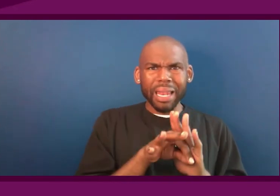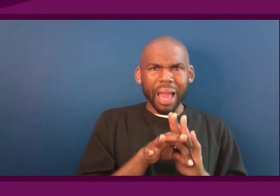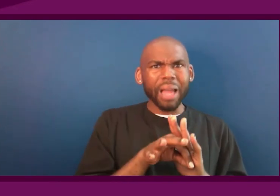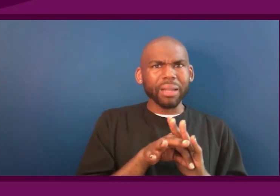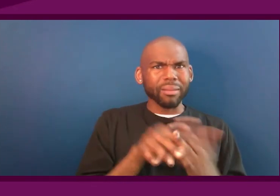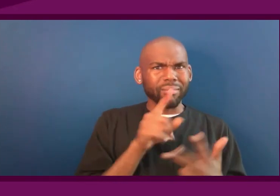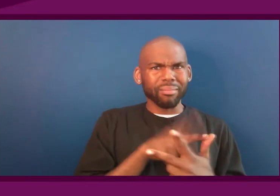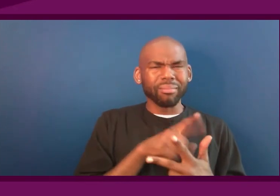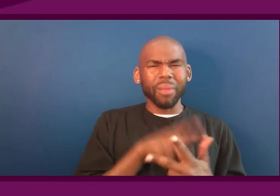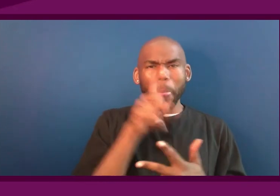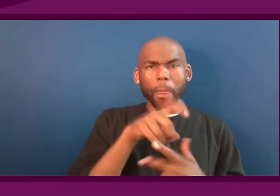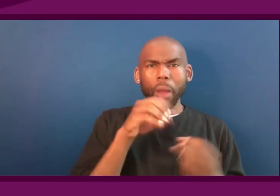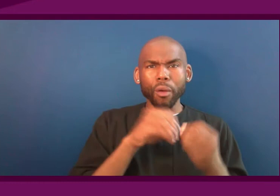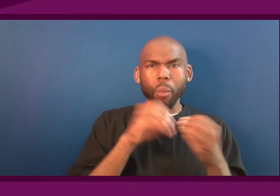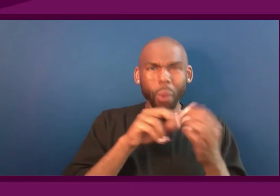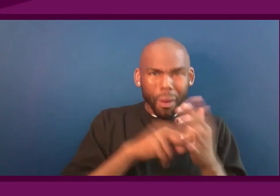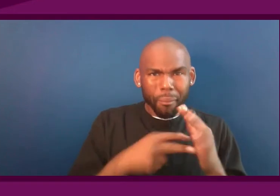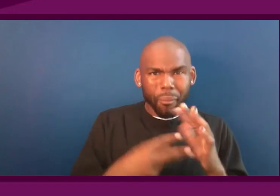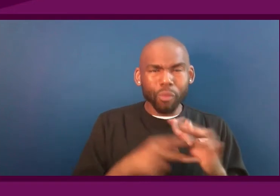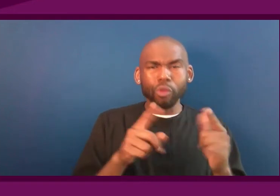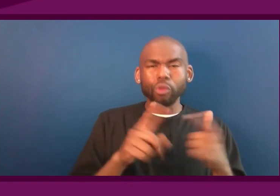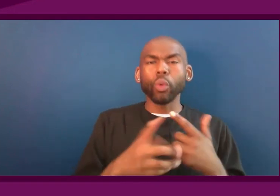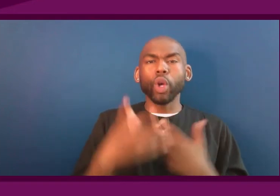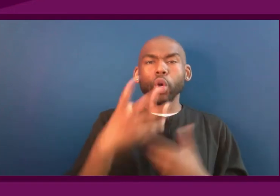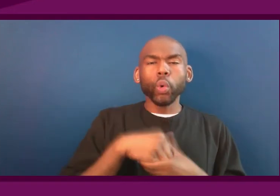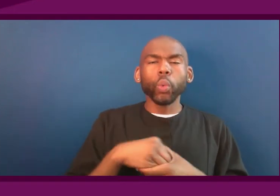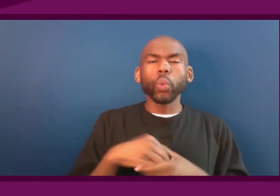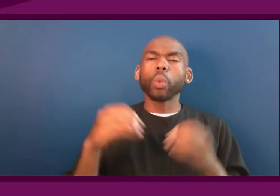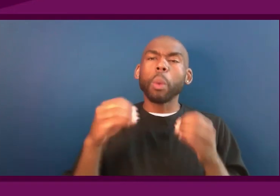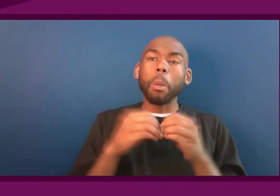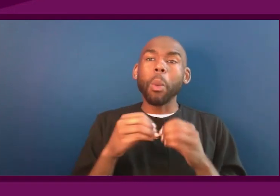people of color too long. People that are brown and black, people with disabilities.